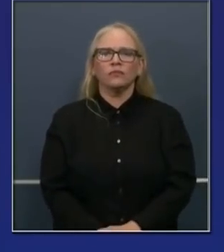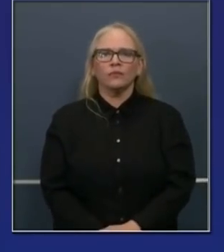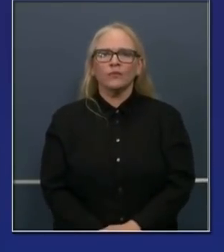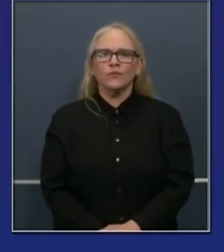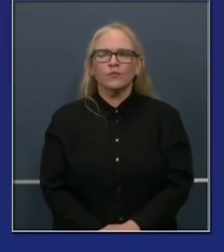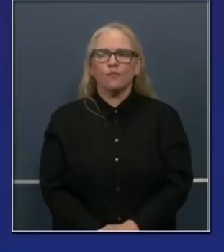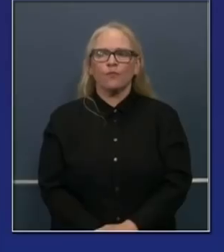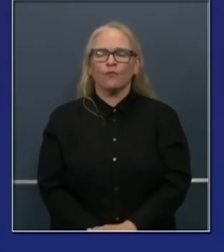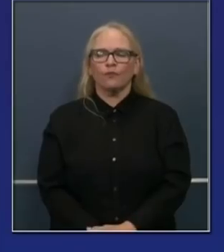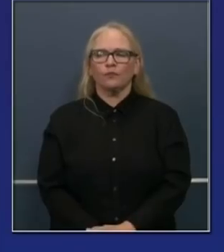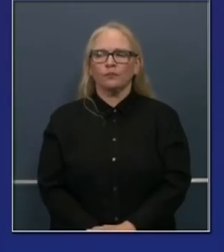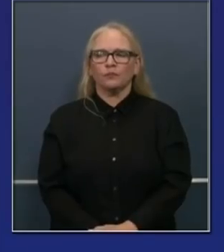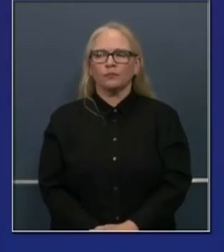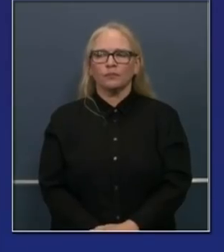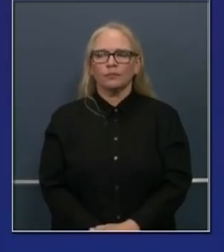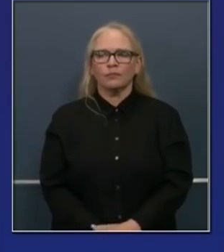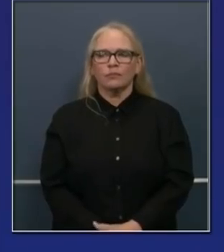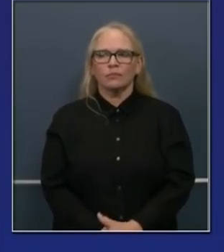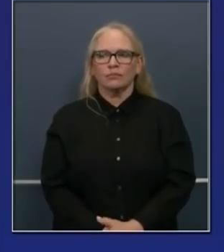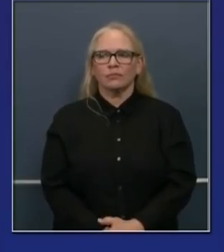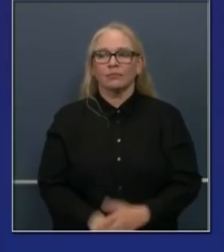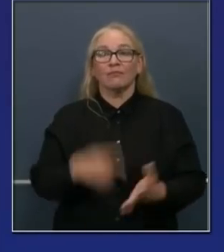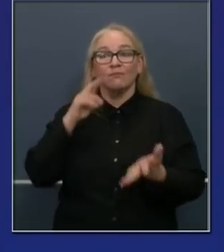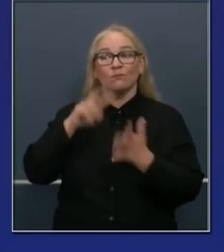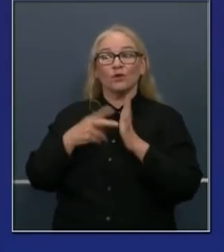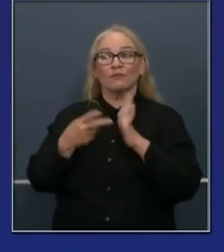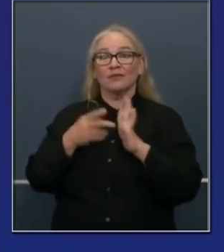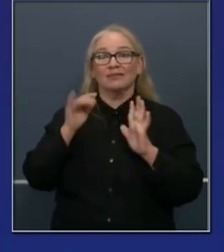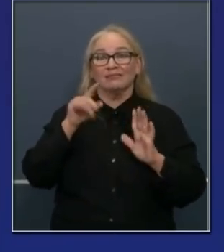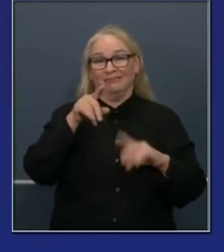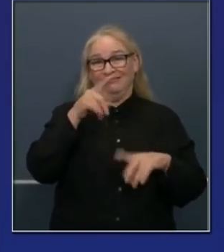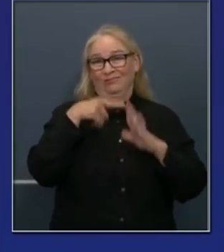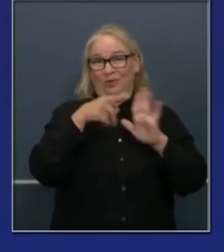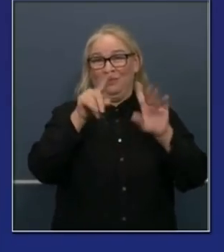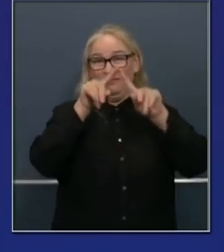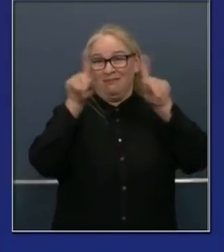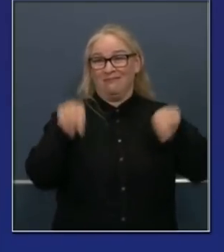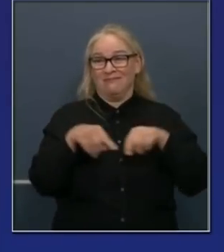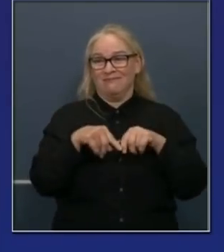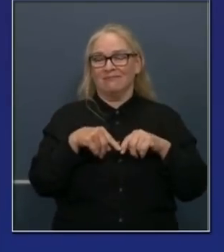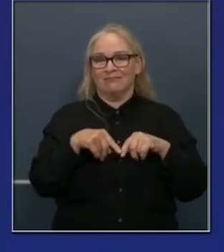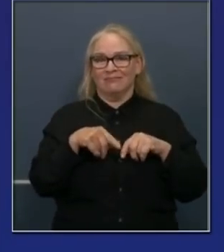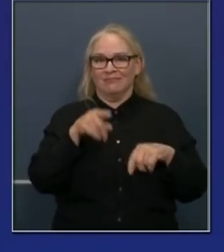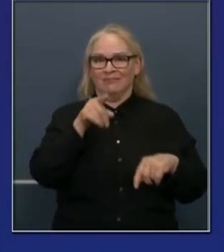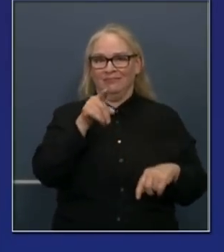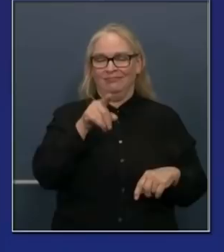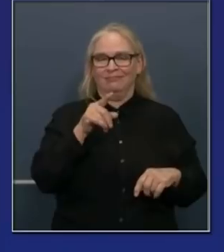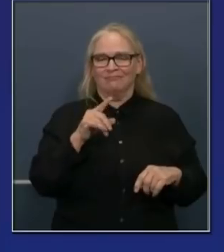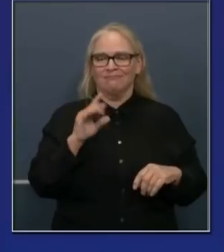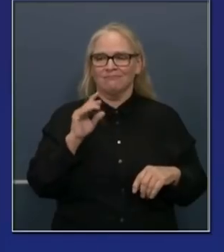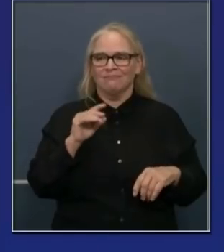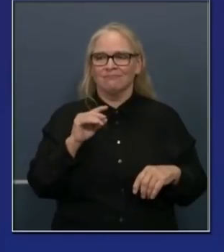AGAIN, THIS IS IN THE AGGREGATE AND STATEWIDE DOESN'T REPRESENT WHAT'S HAPPENING AT THE LOCAL LEVEL AND AT THE GROUND LEVEL. THAT'S THE PURPOSE OF THIS